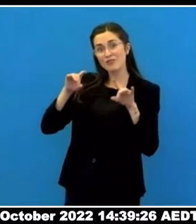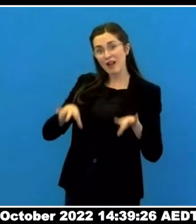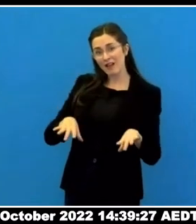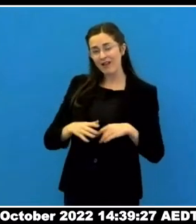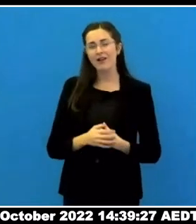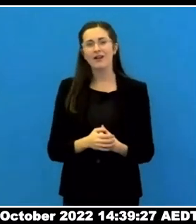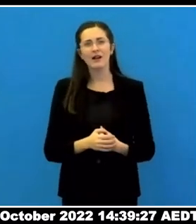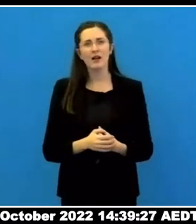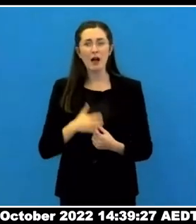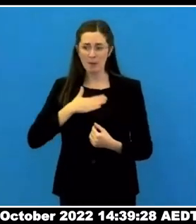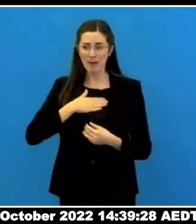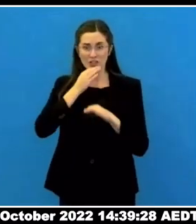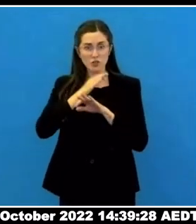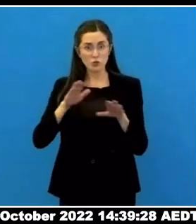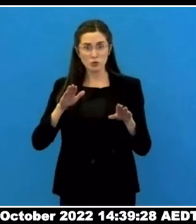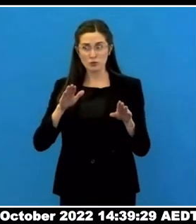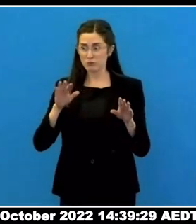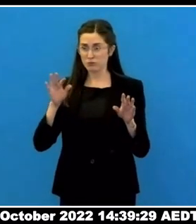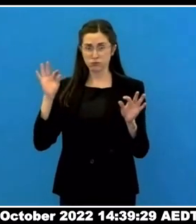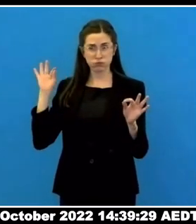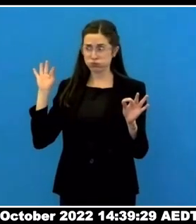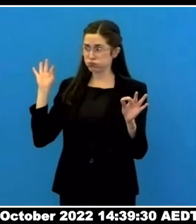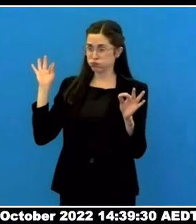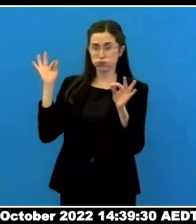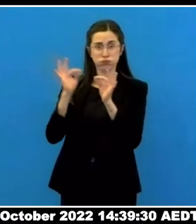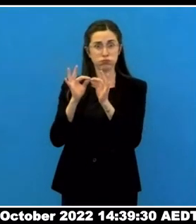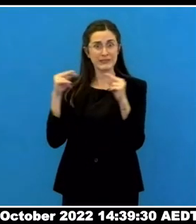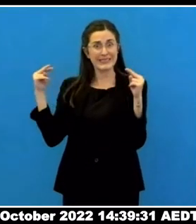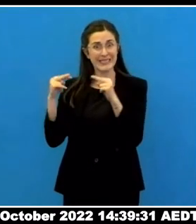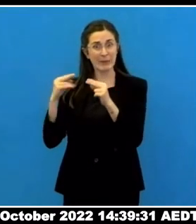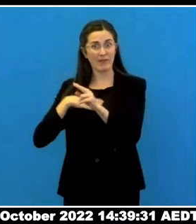because my kids haven't seen my family and my family haven't seen my kids.